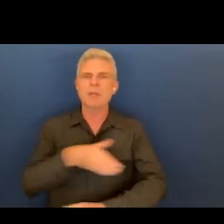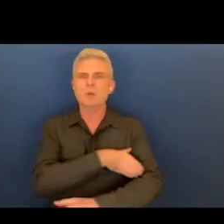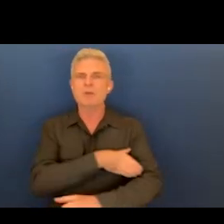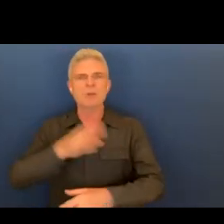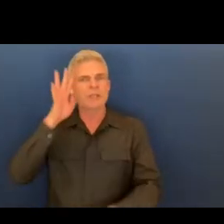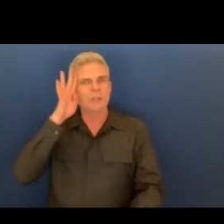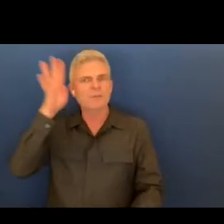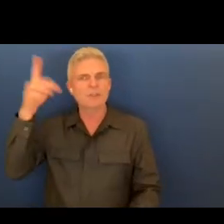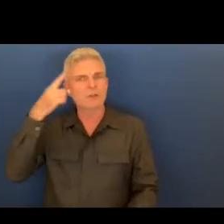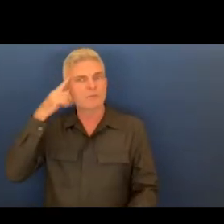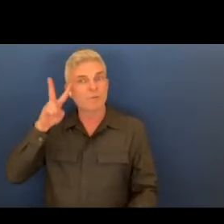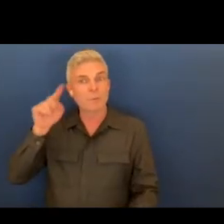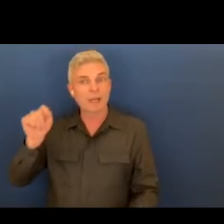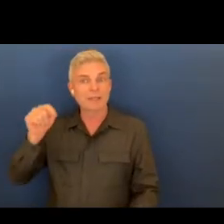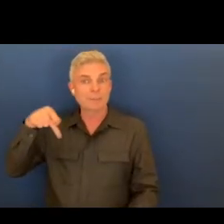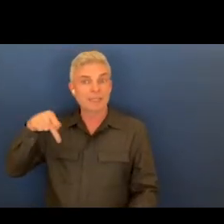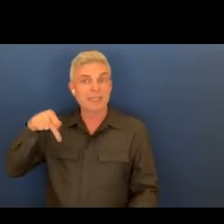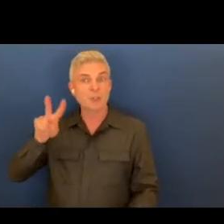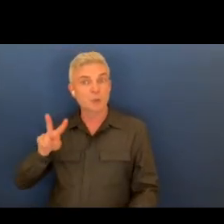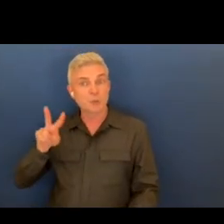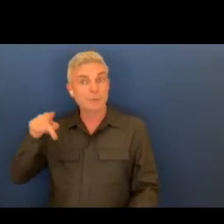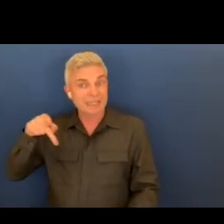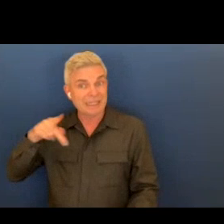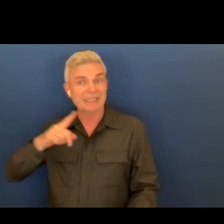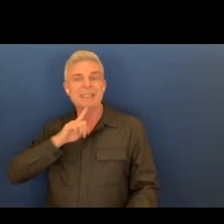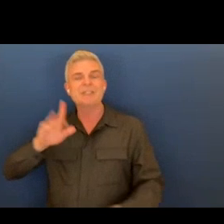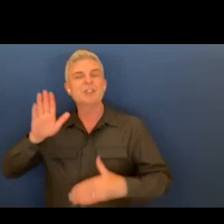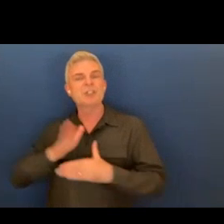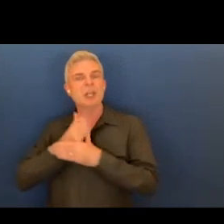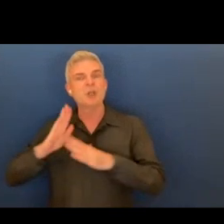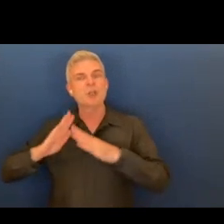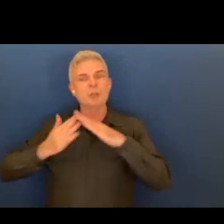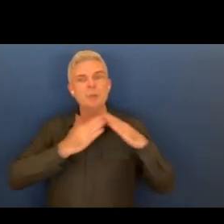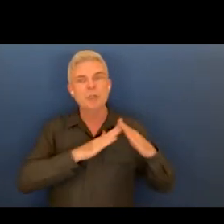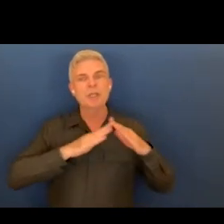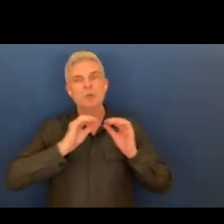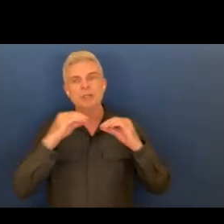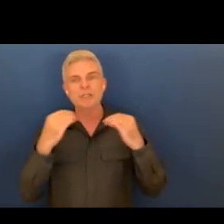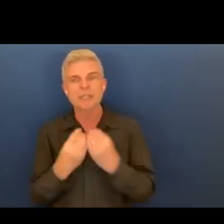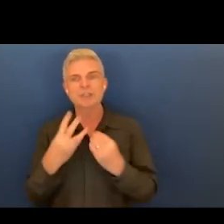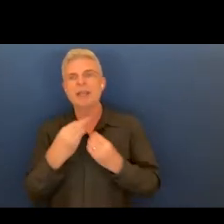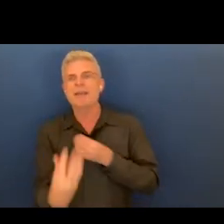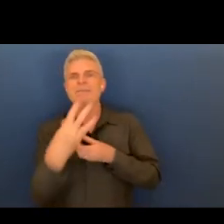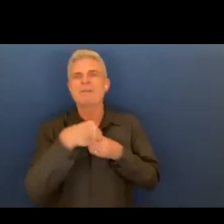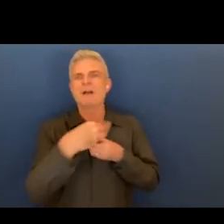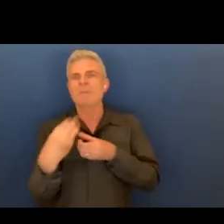A powerful innovation of VT-P2P is the shared community organization and involvement of